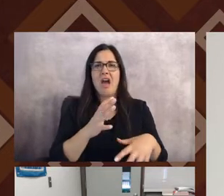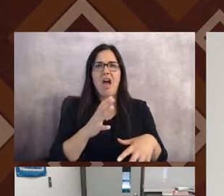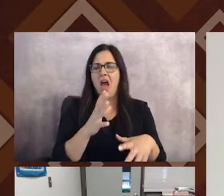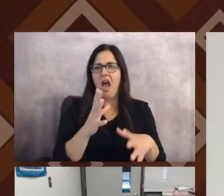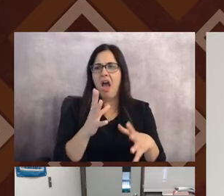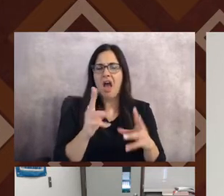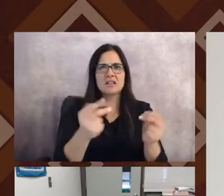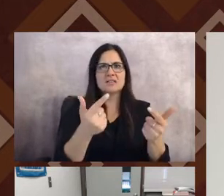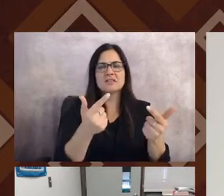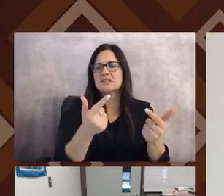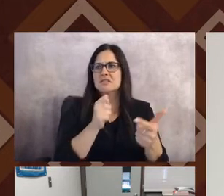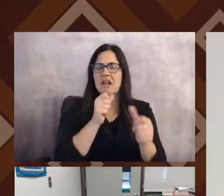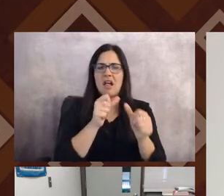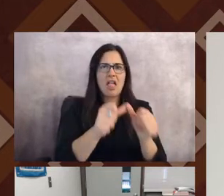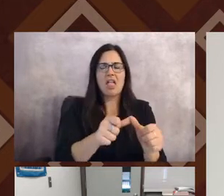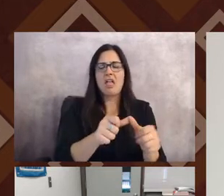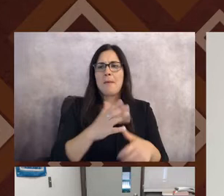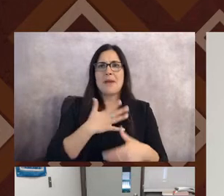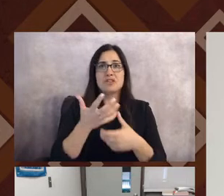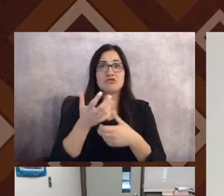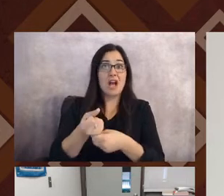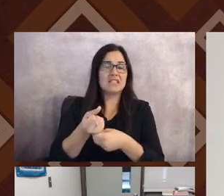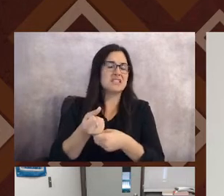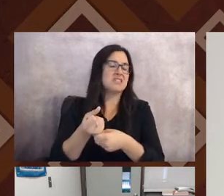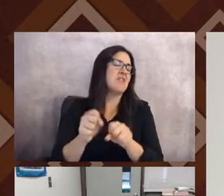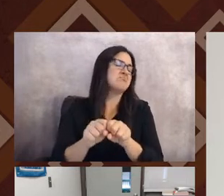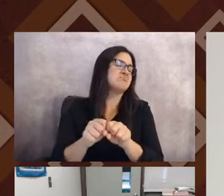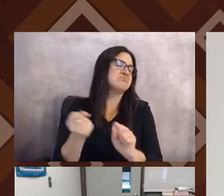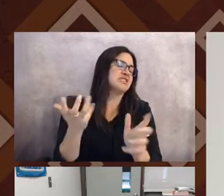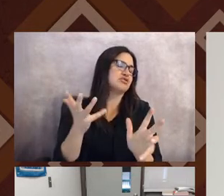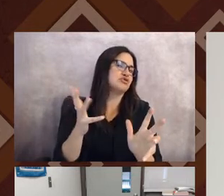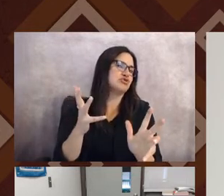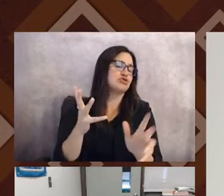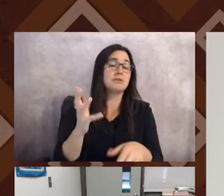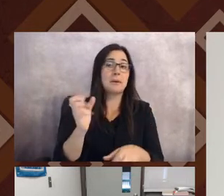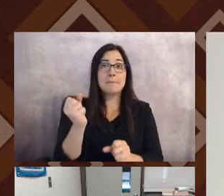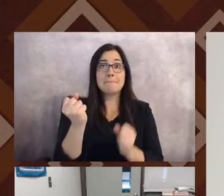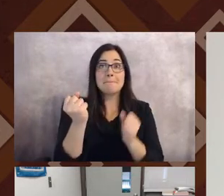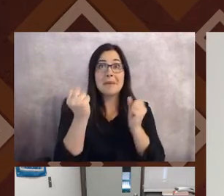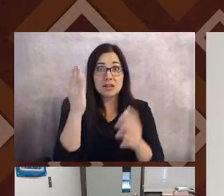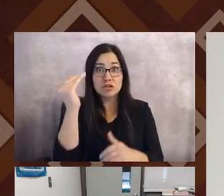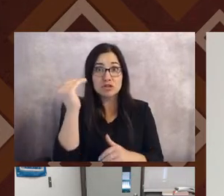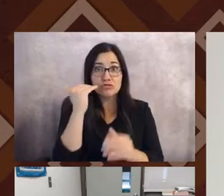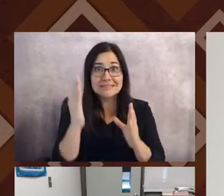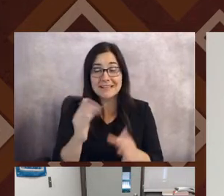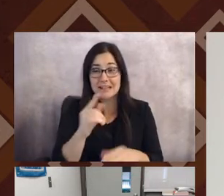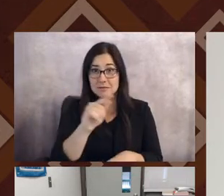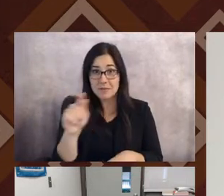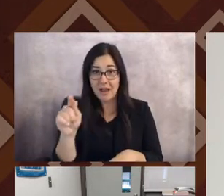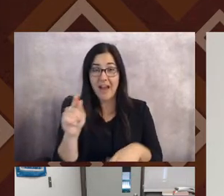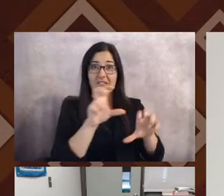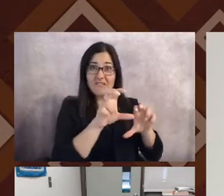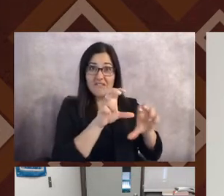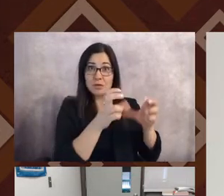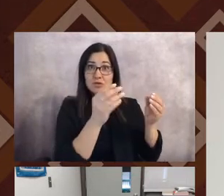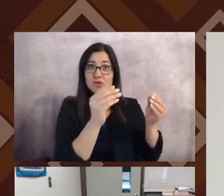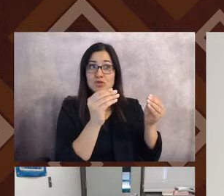But, you know, for for many Koreans to state everything they had into these into these stores,